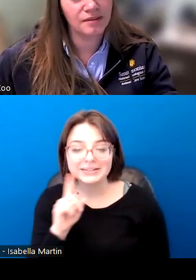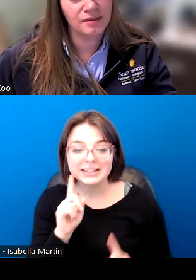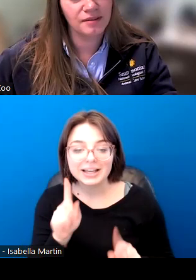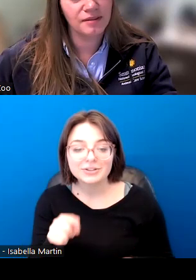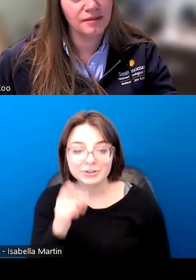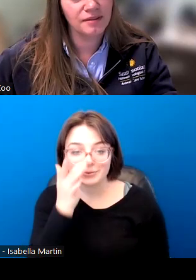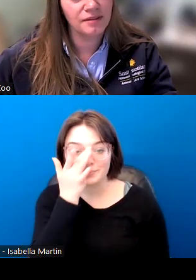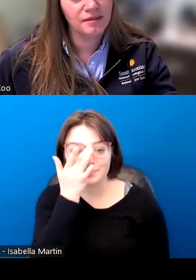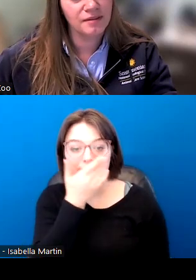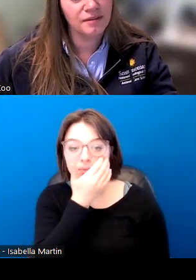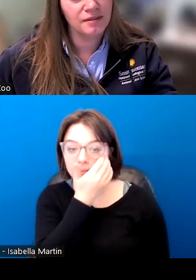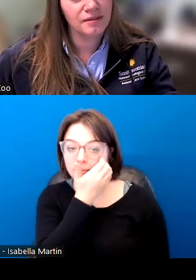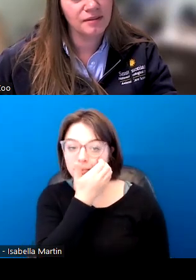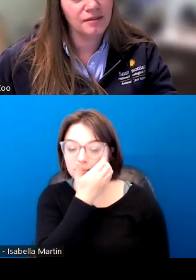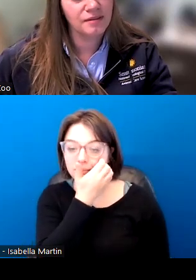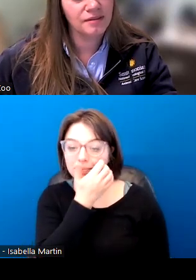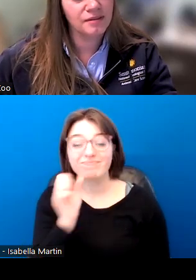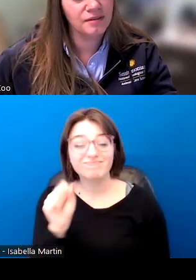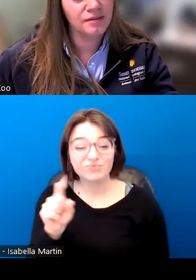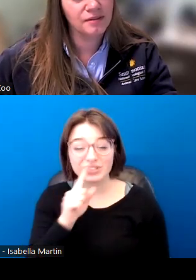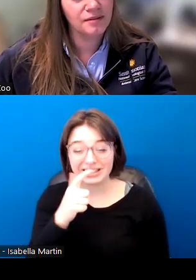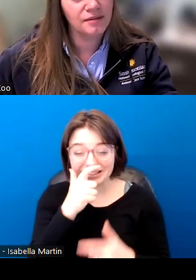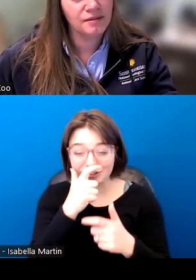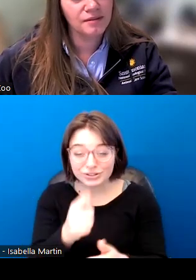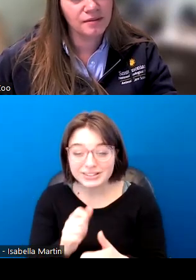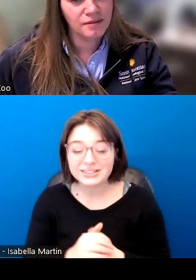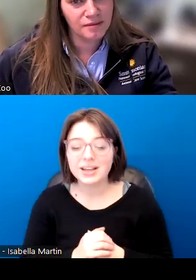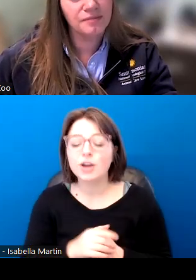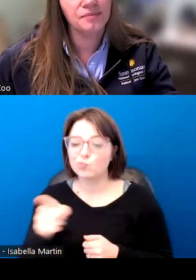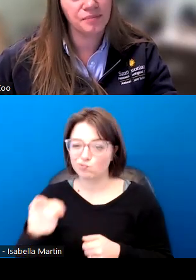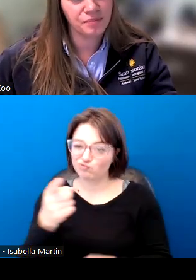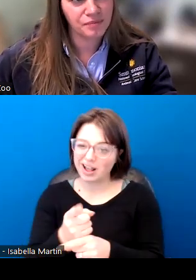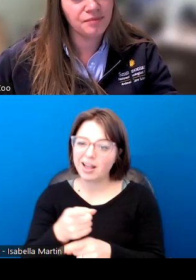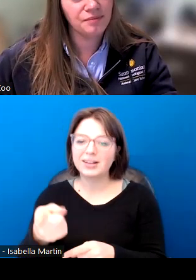to think about like you mentioned there are some species that don't exactly model like you said a